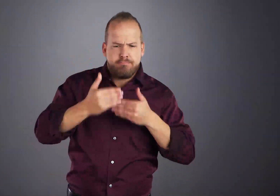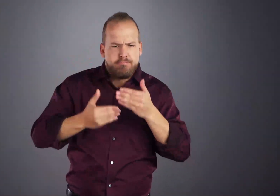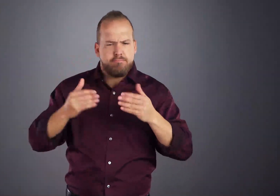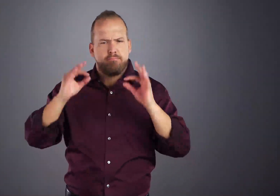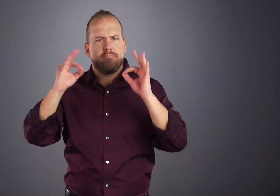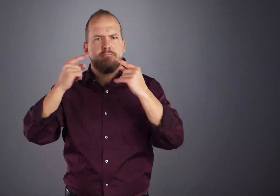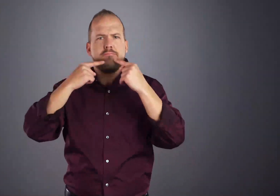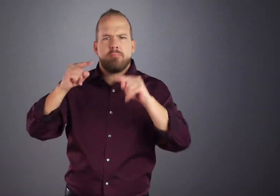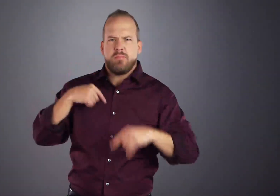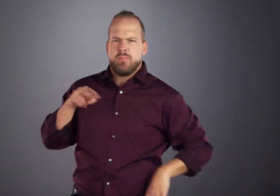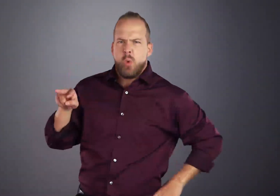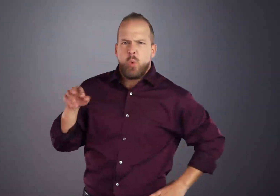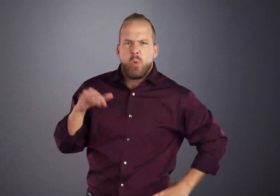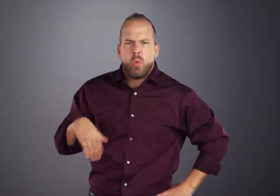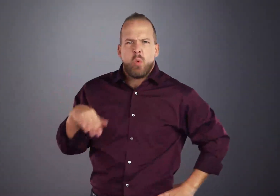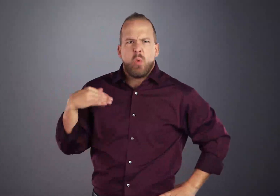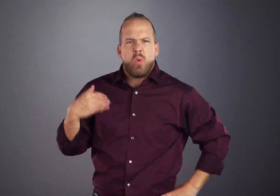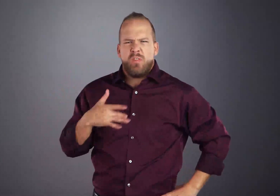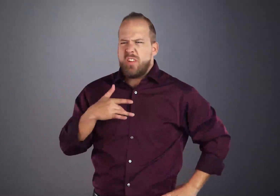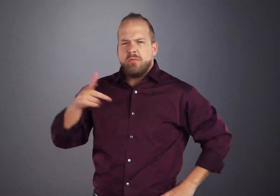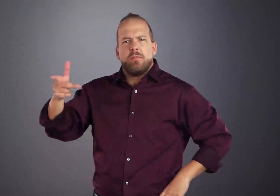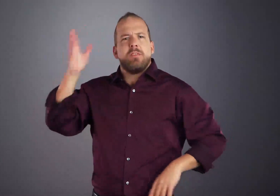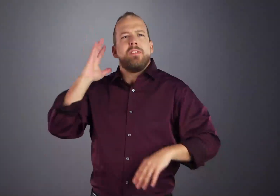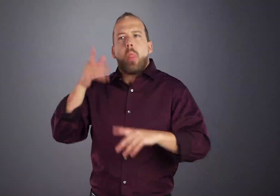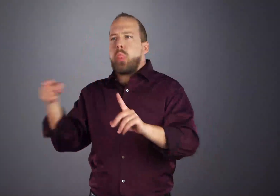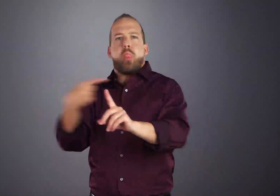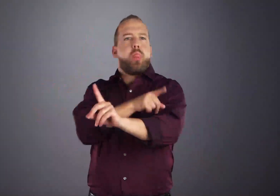He was on a different footing.